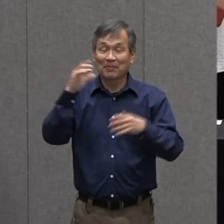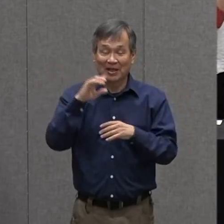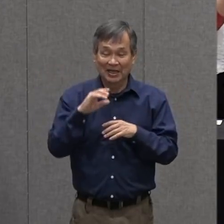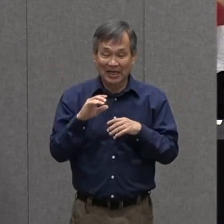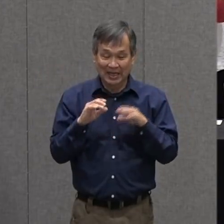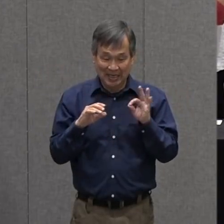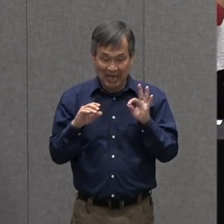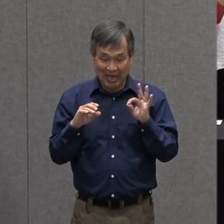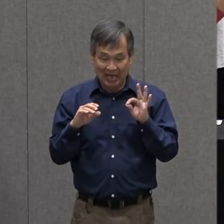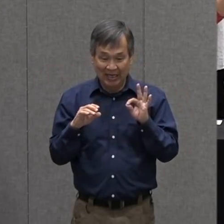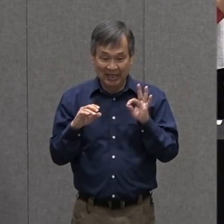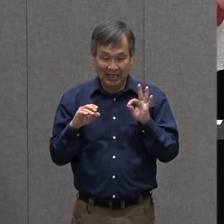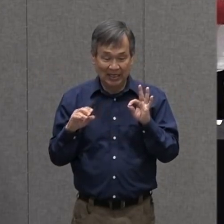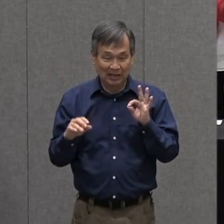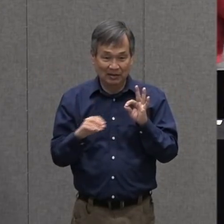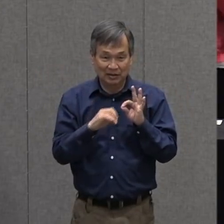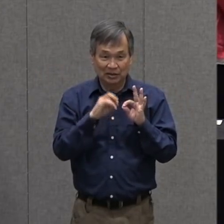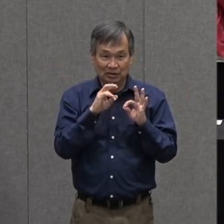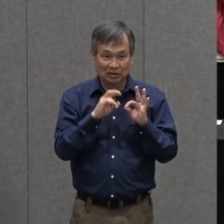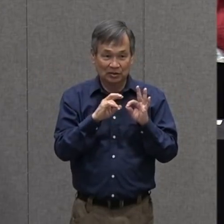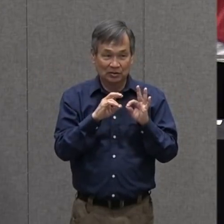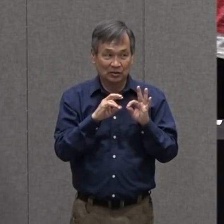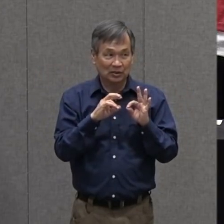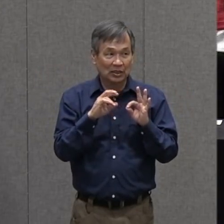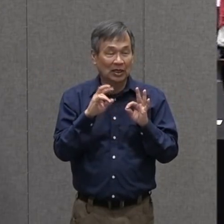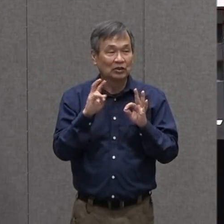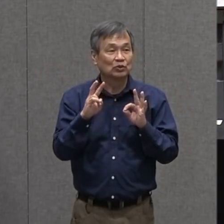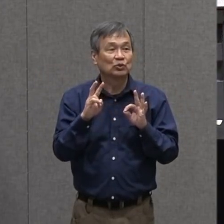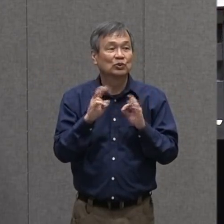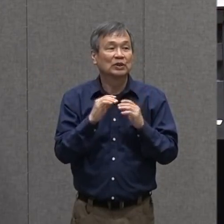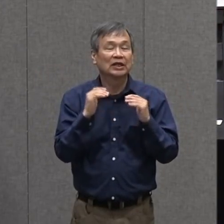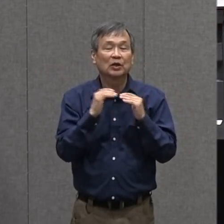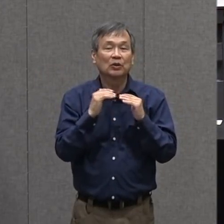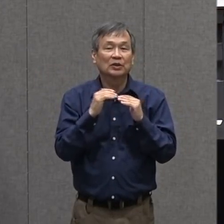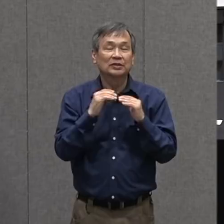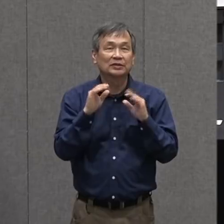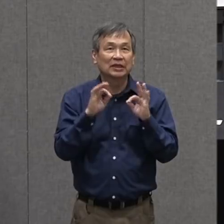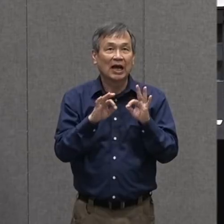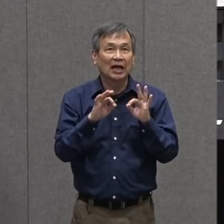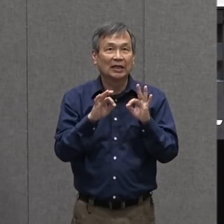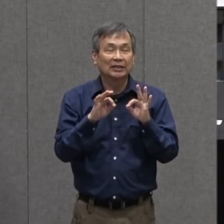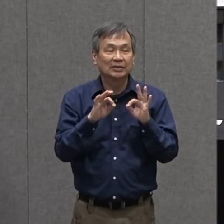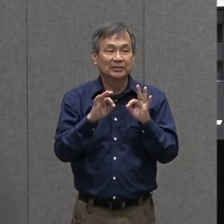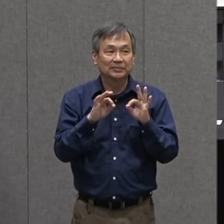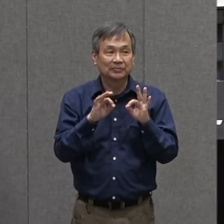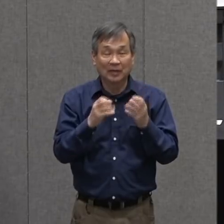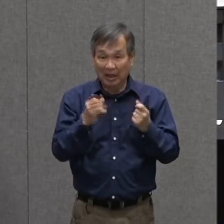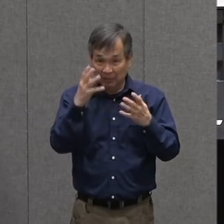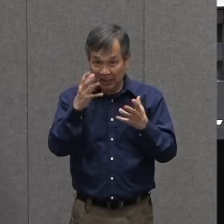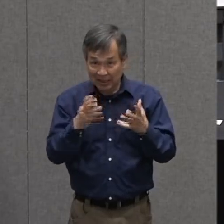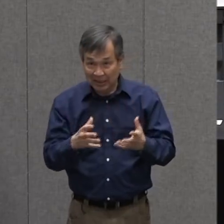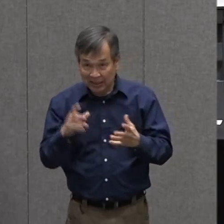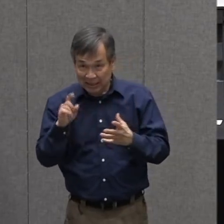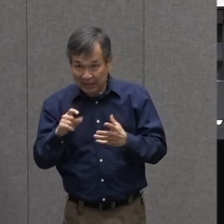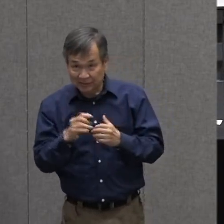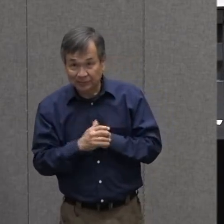I had a five, a two and then another two. So let's see. So how many do I need to get?